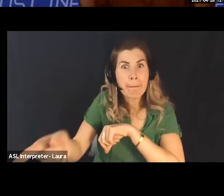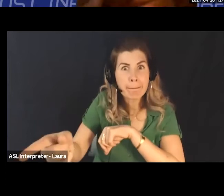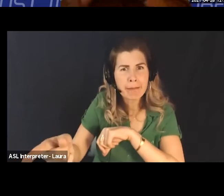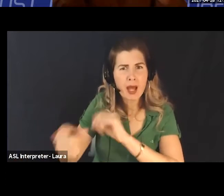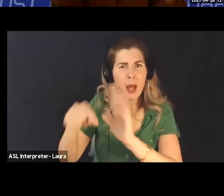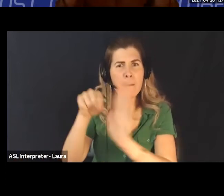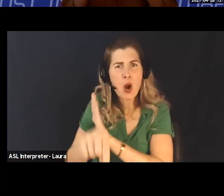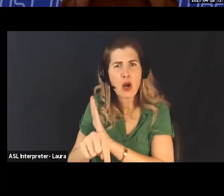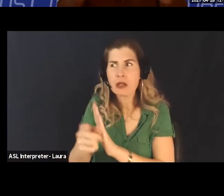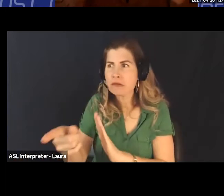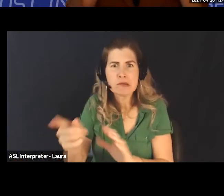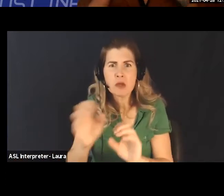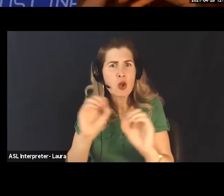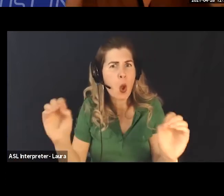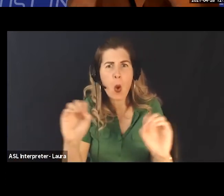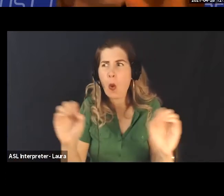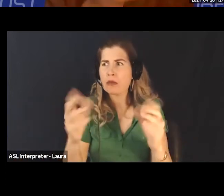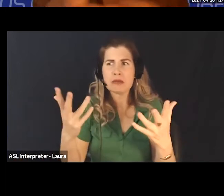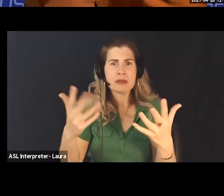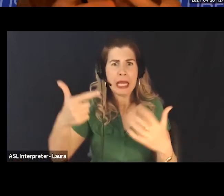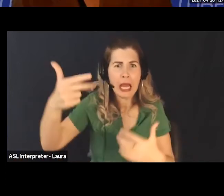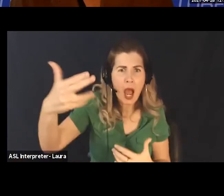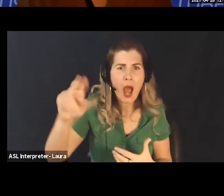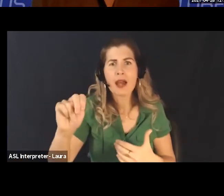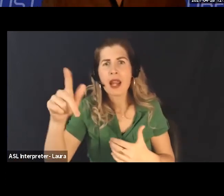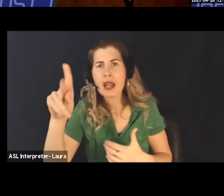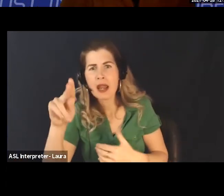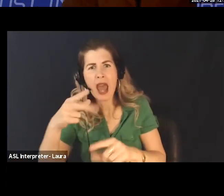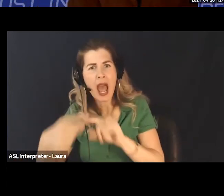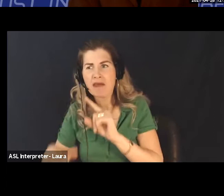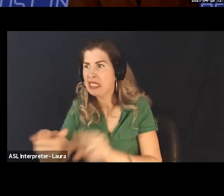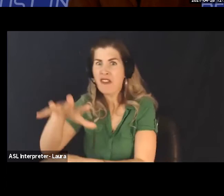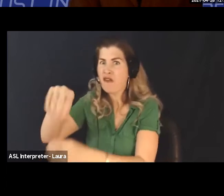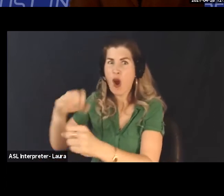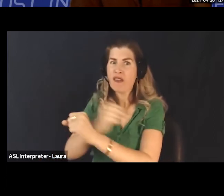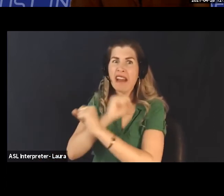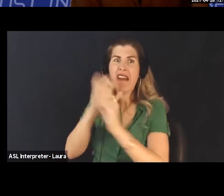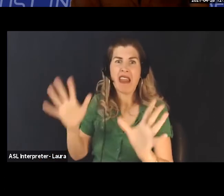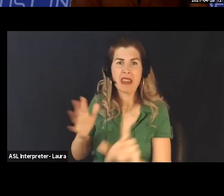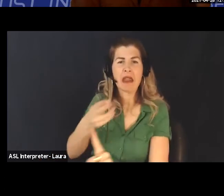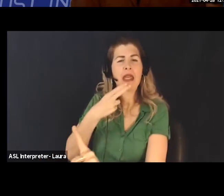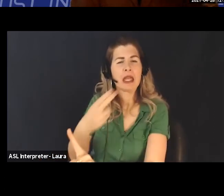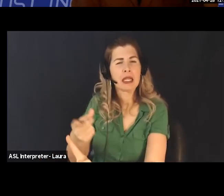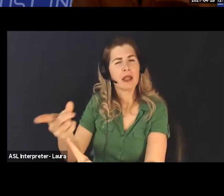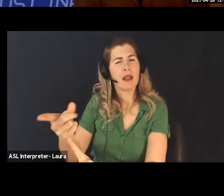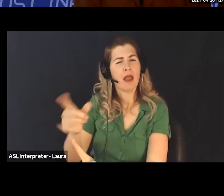have a weapon like he wasn't there. He wasn't involved in the fight. So so community groups that have had it